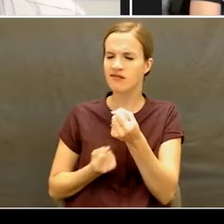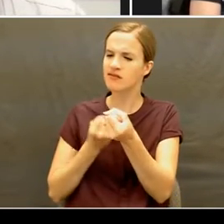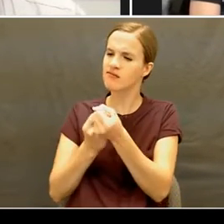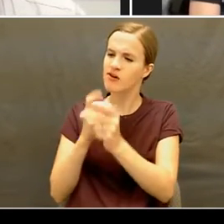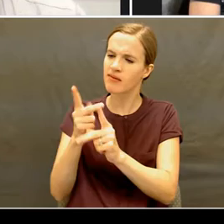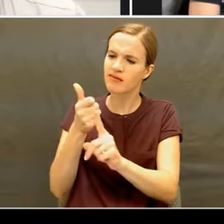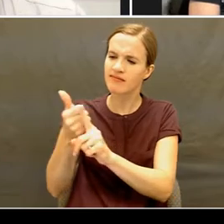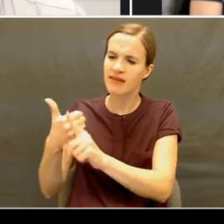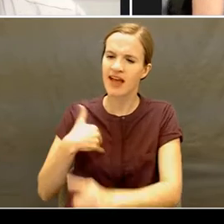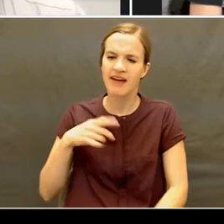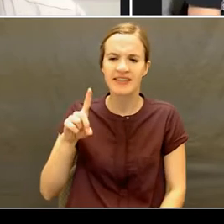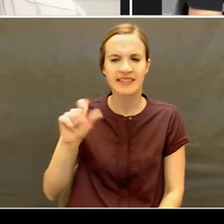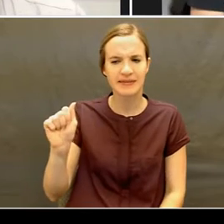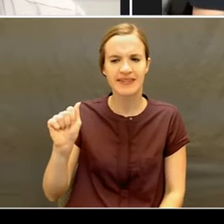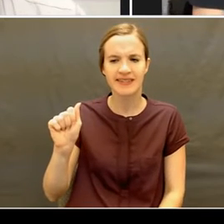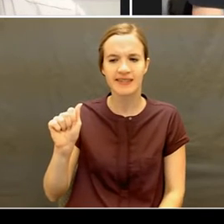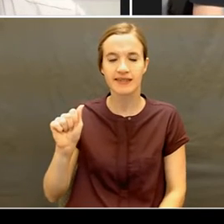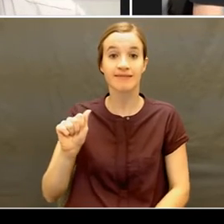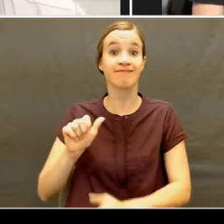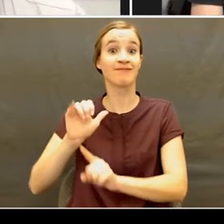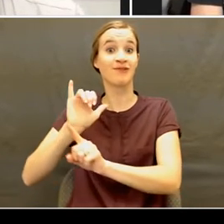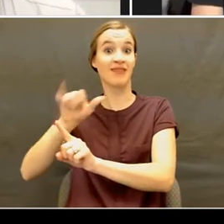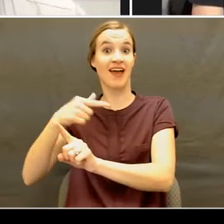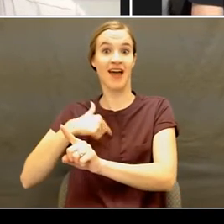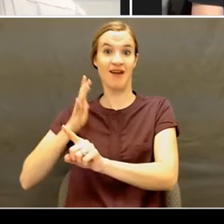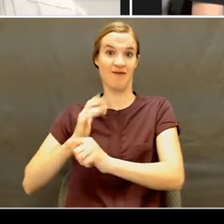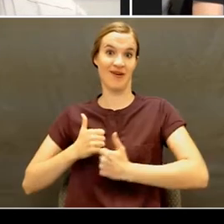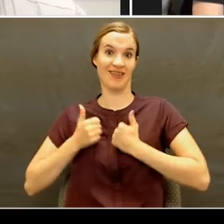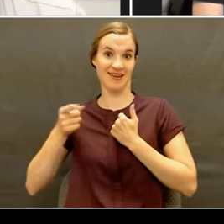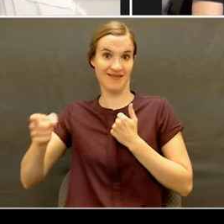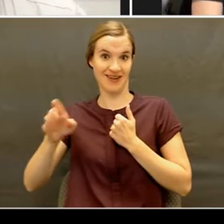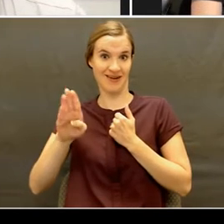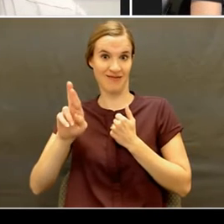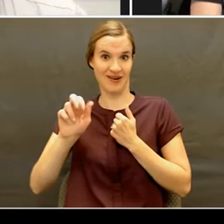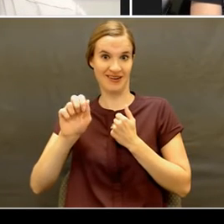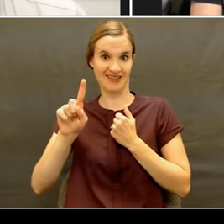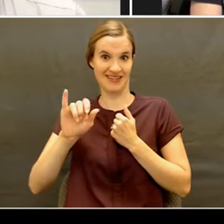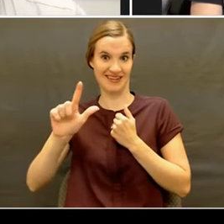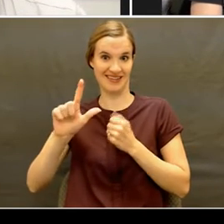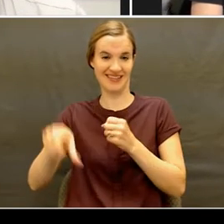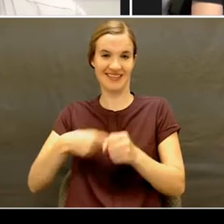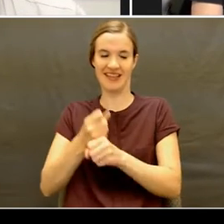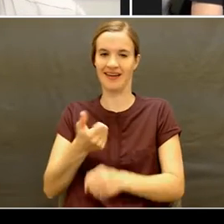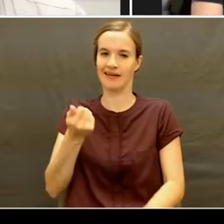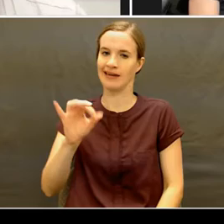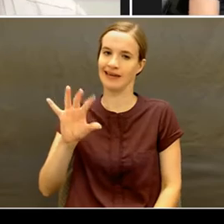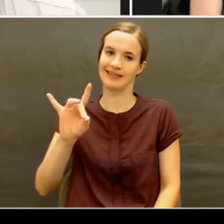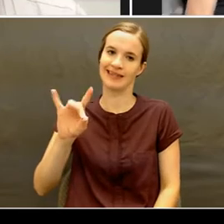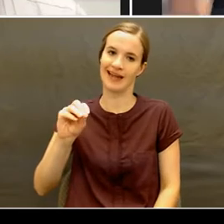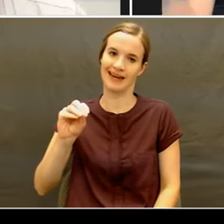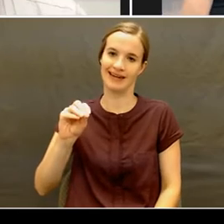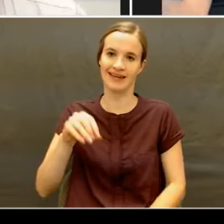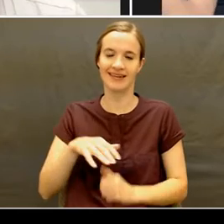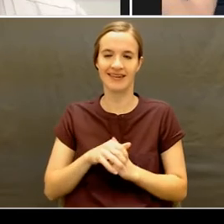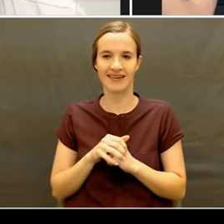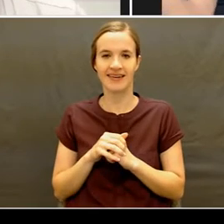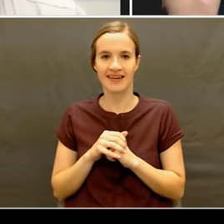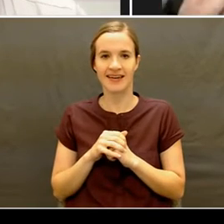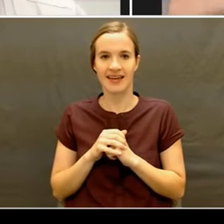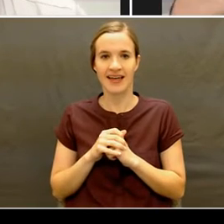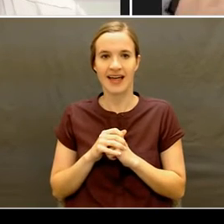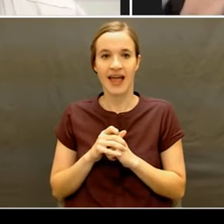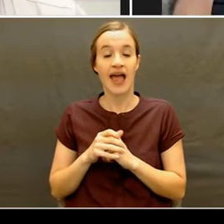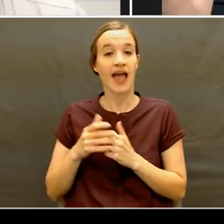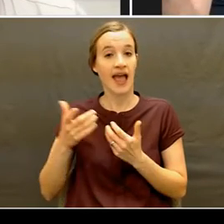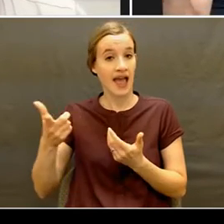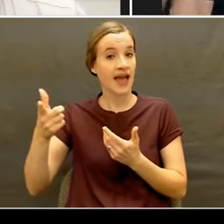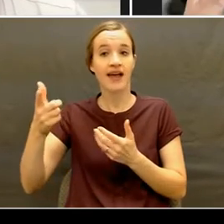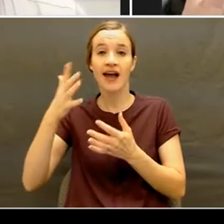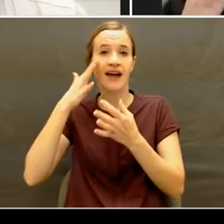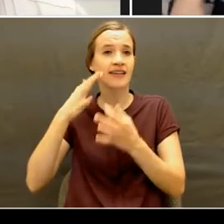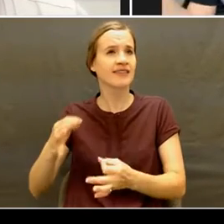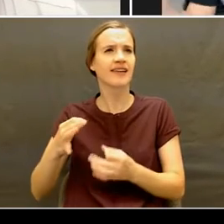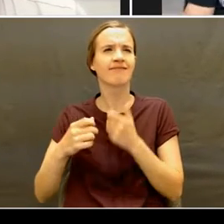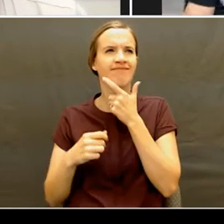get back into disability, and this was 1980. And so I decided, okay. And when I went back, I could